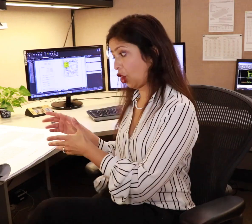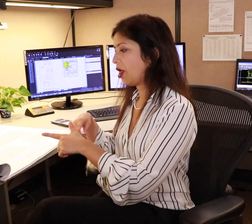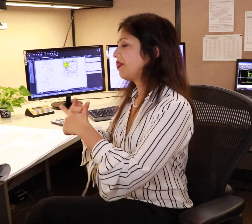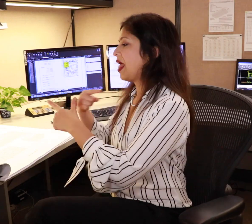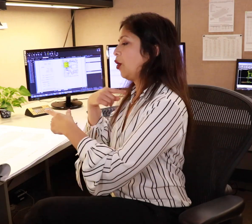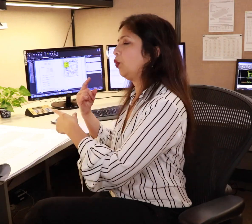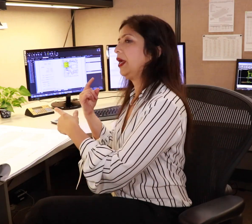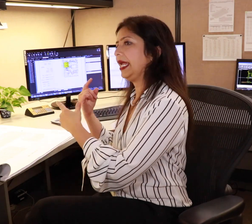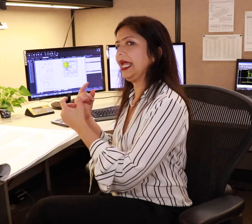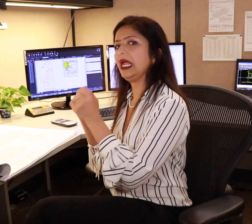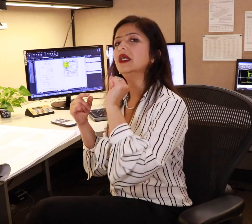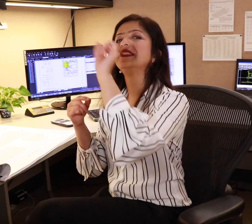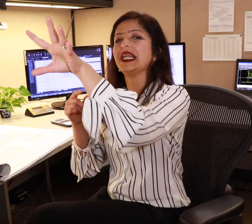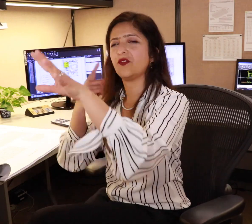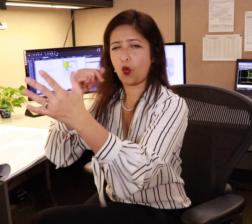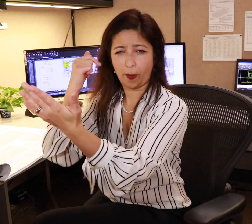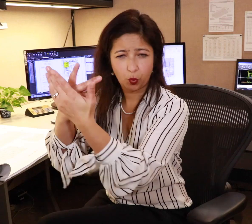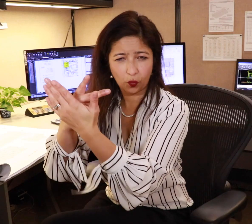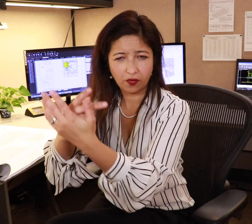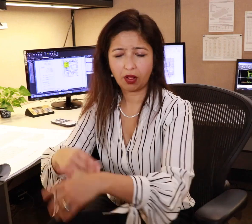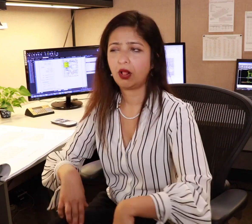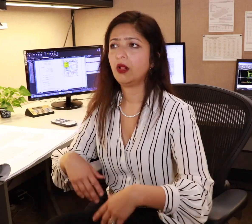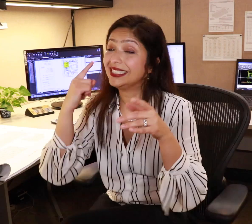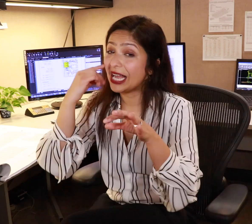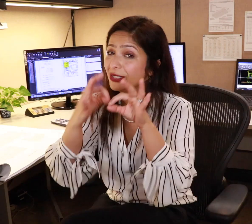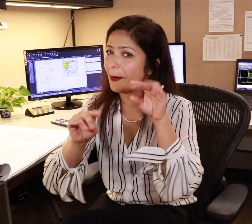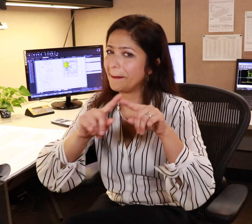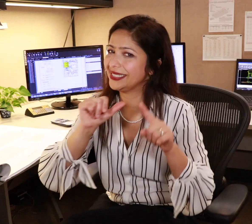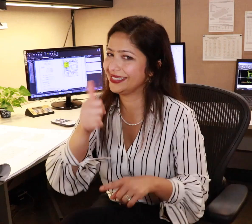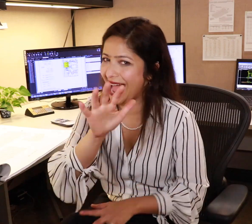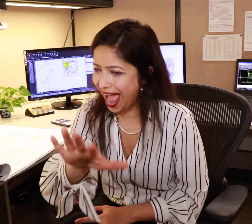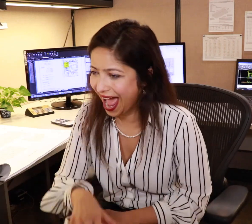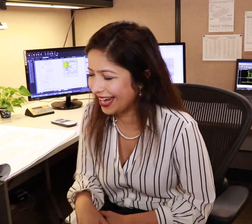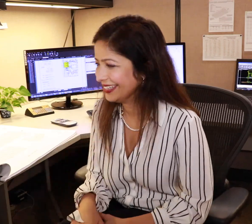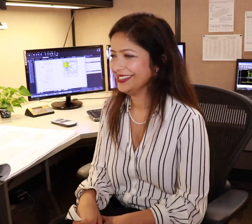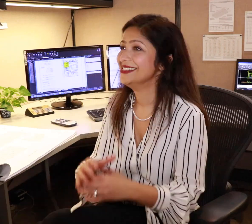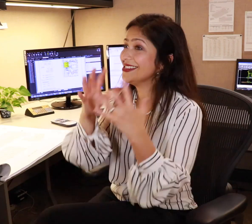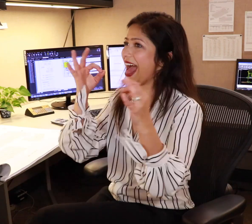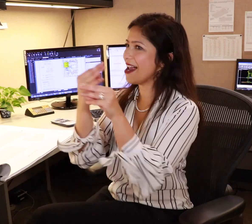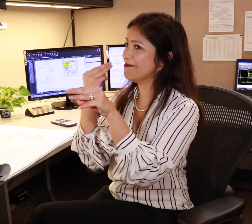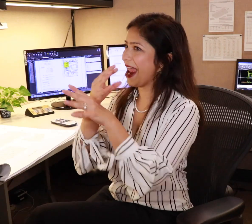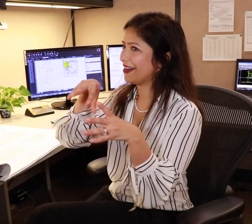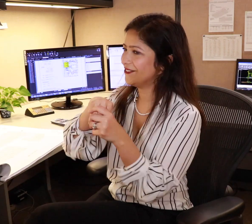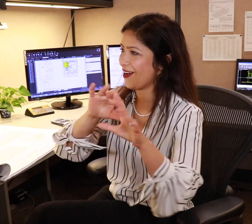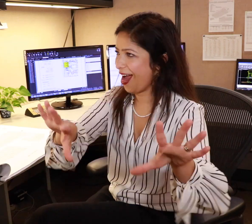From there, we verify the software results with our engineers. It might sound simple but it’s not! There’s a lot of math involved!